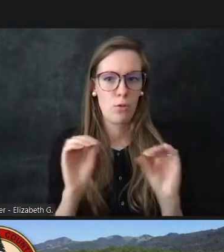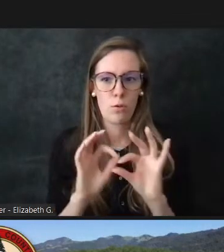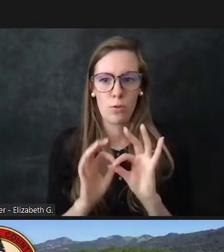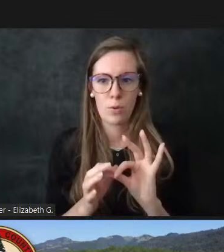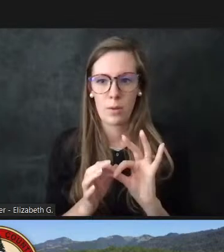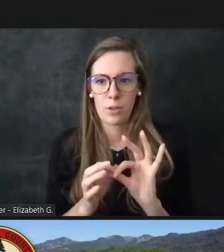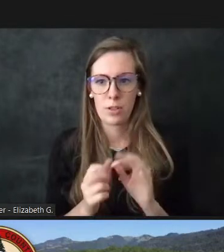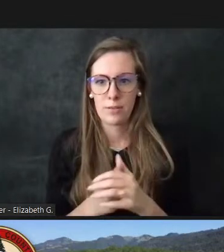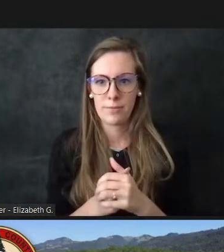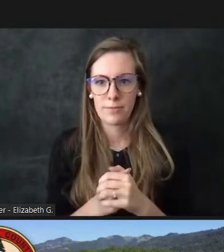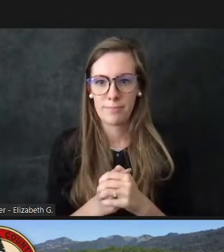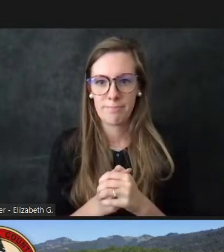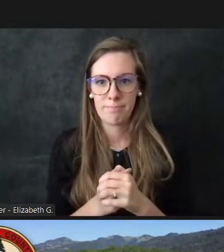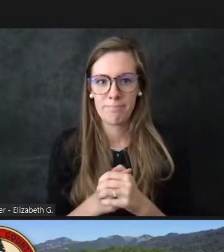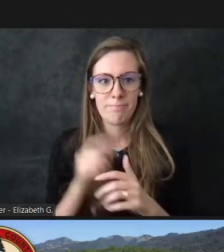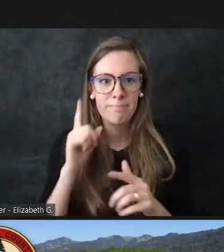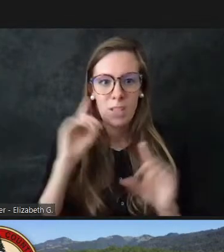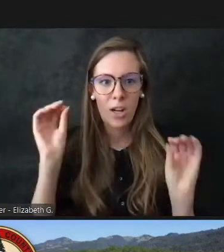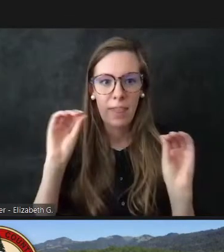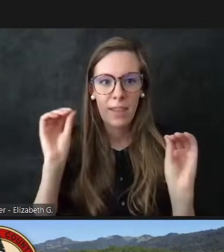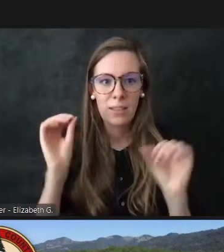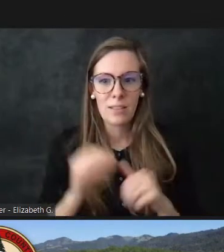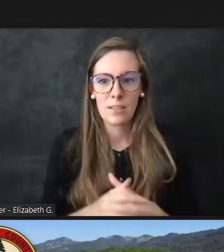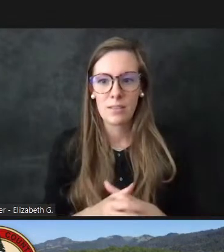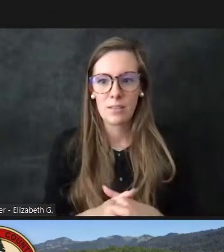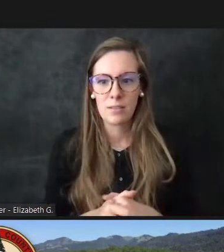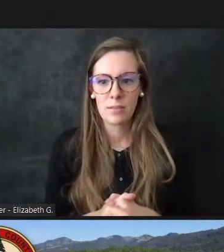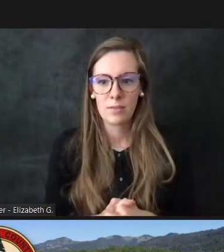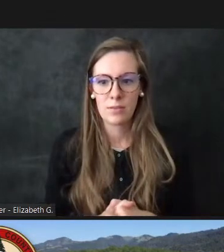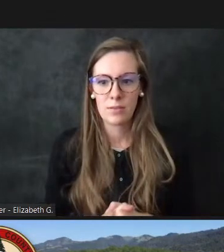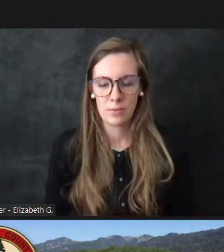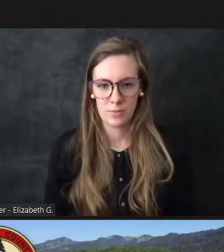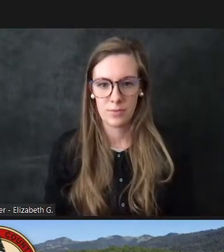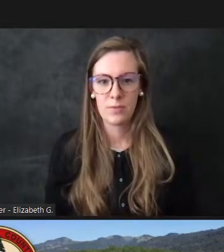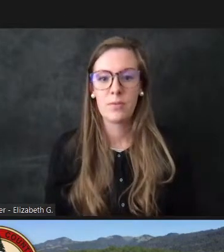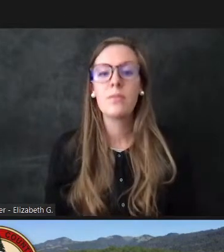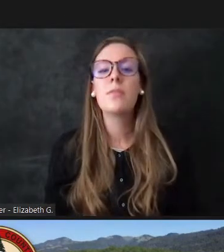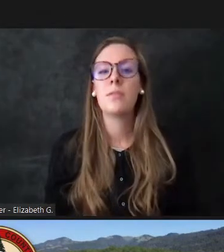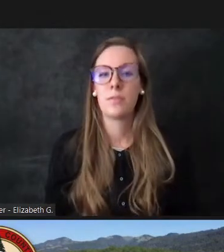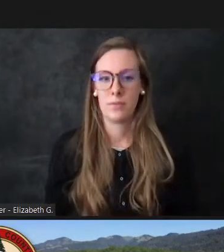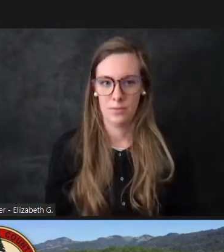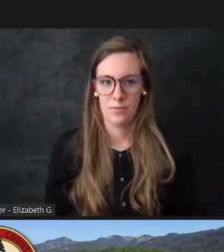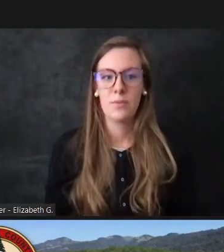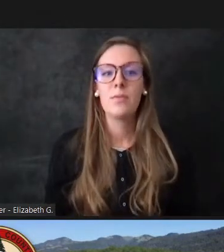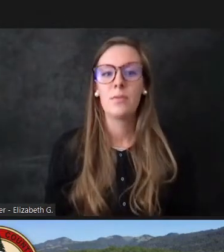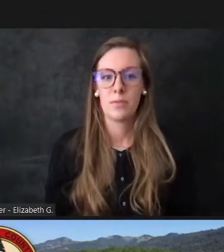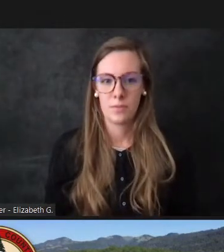I just reiterating everything that the other person was talking about.